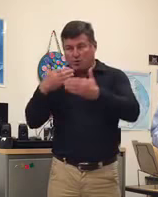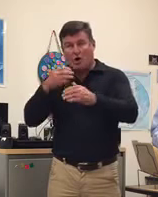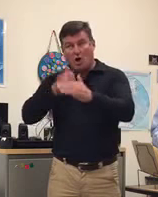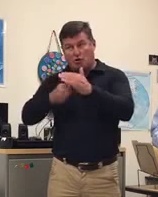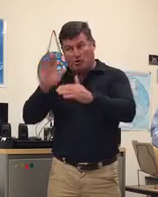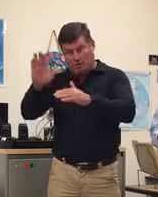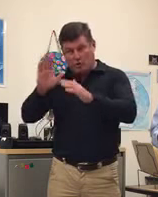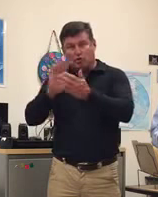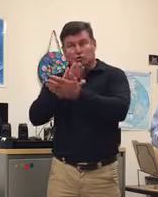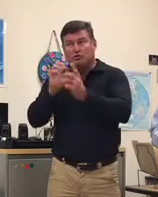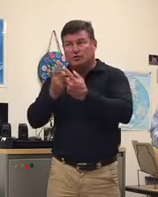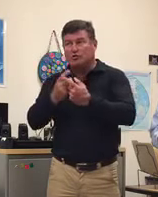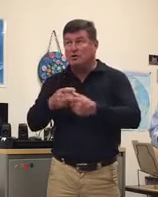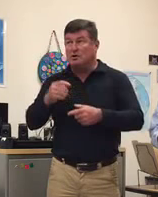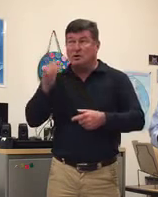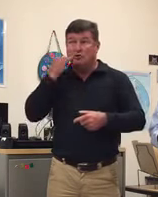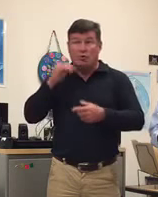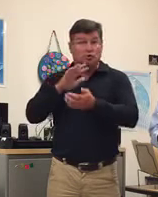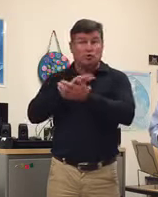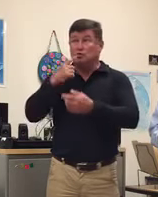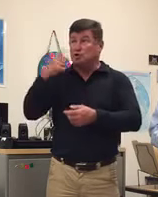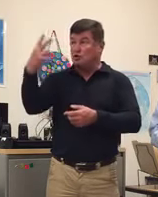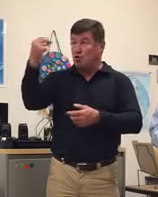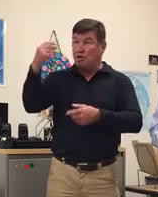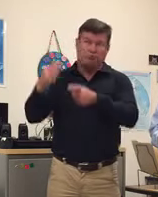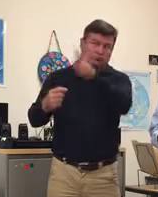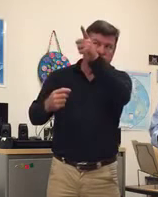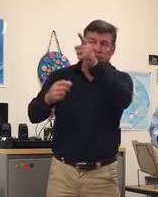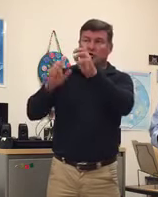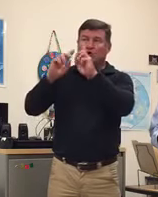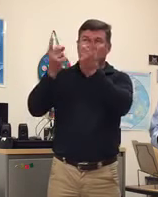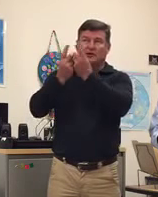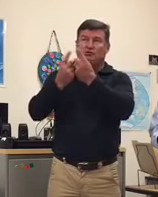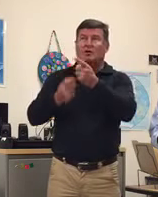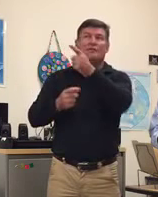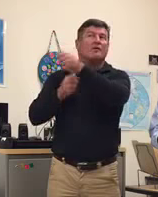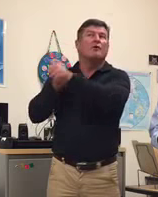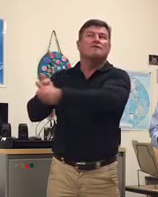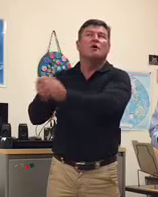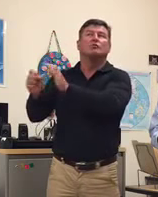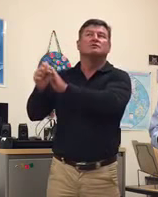procedure at a school district where you were to bring a complaint saying that